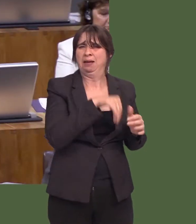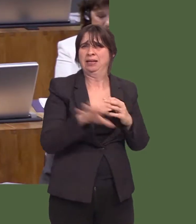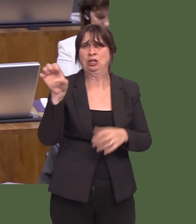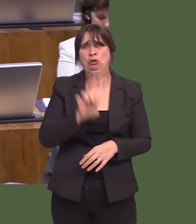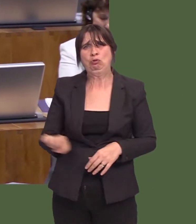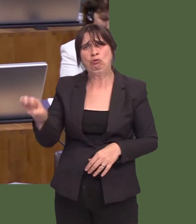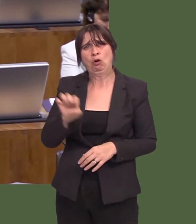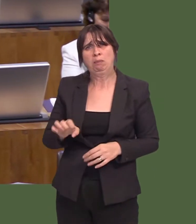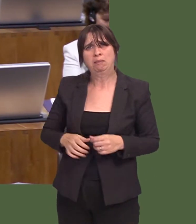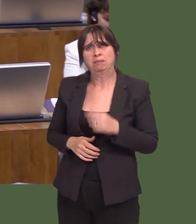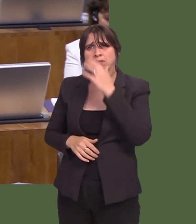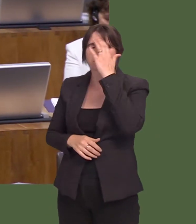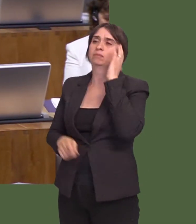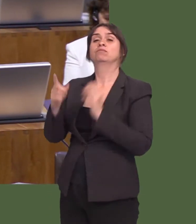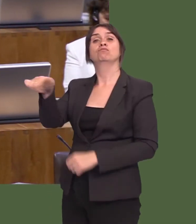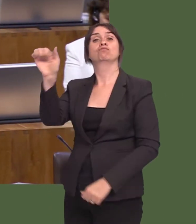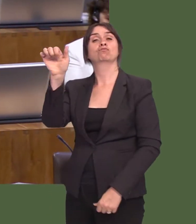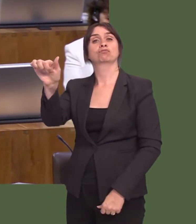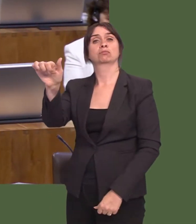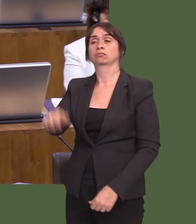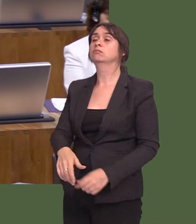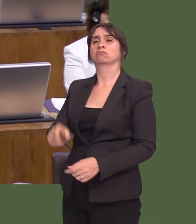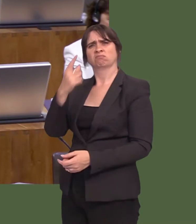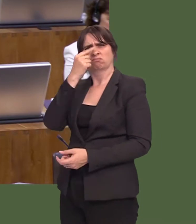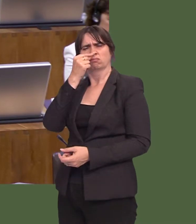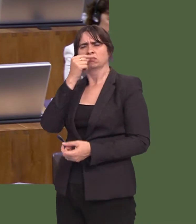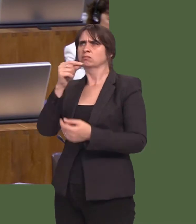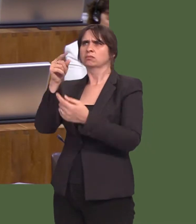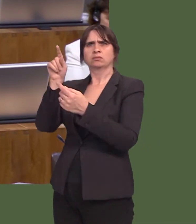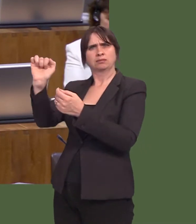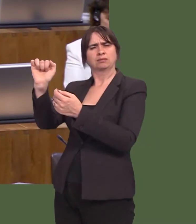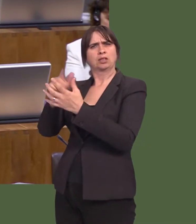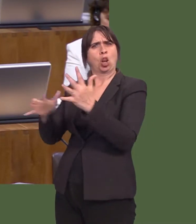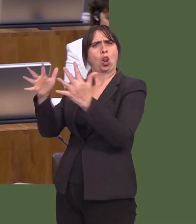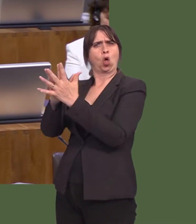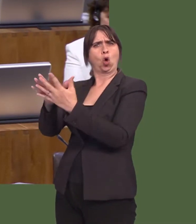There is no reason why we cannot retain the regulations that already exist and thatís